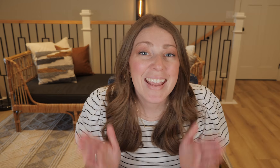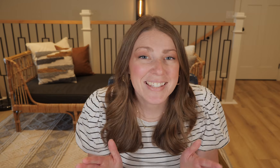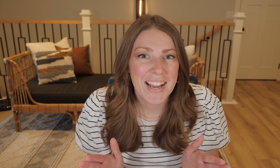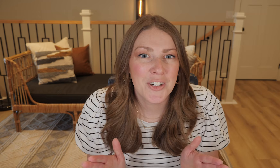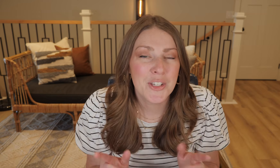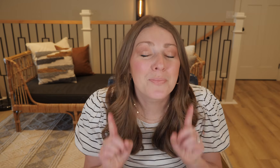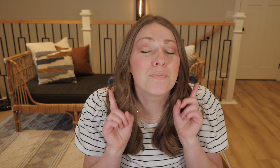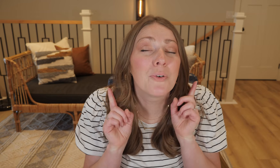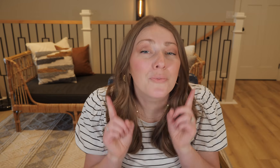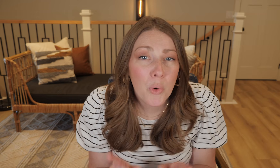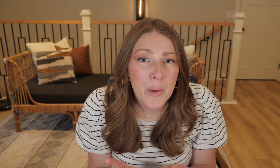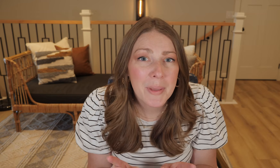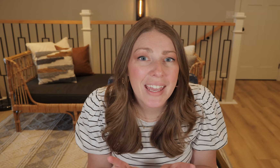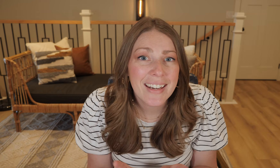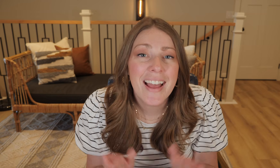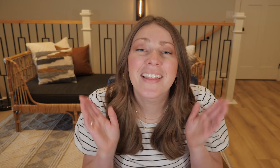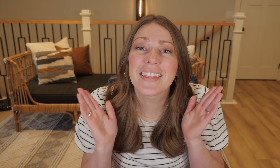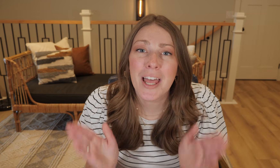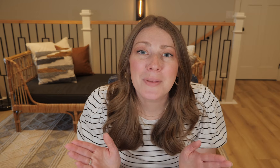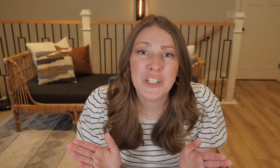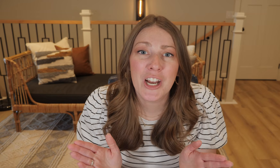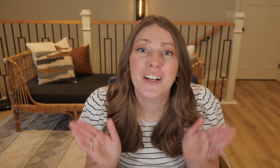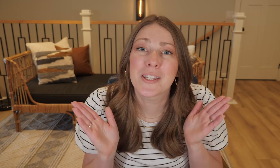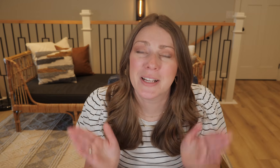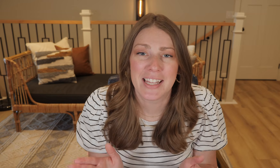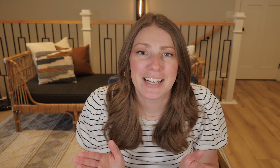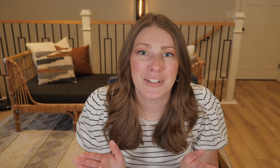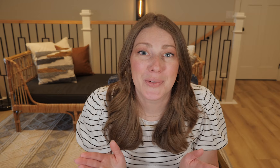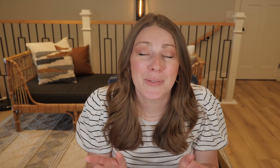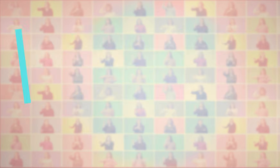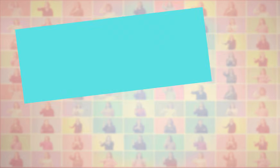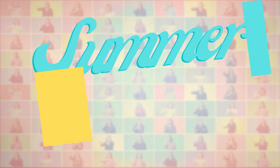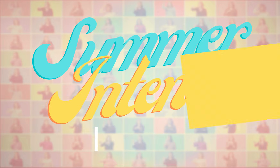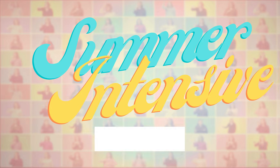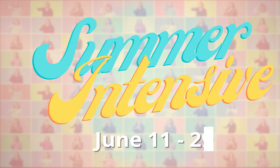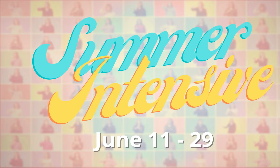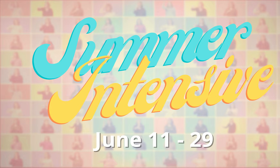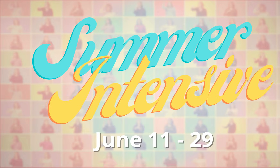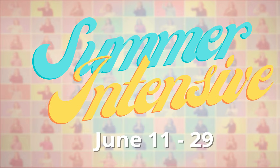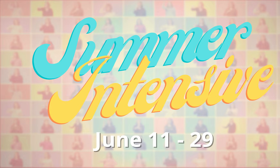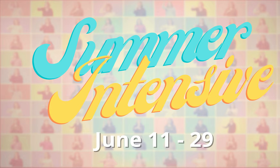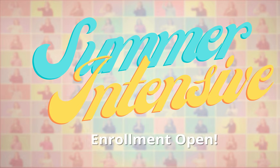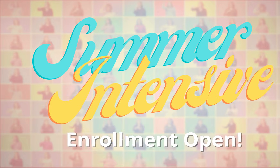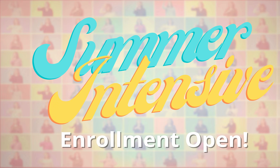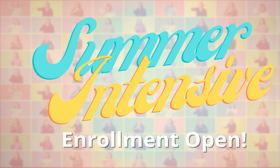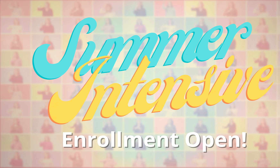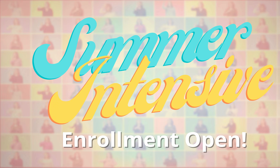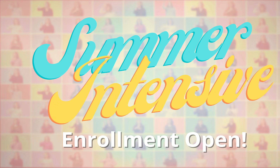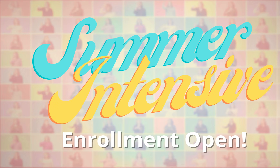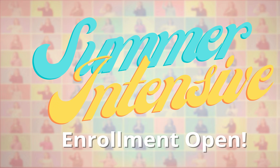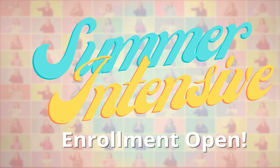Hey Signers! Before we begin, let me share some exciting news! Our summer intensive enrollment is now open,